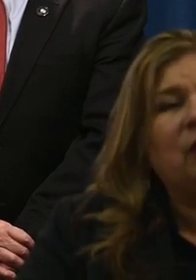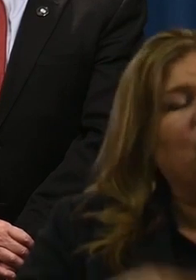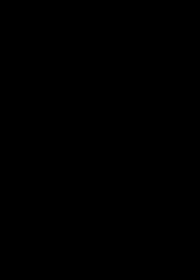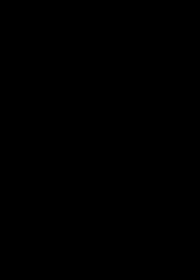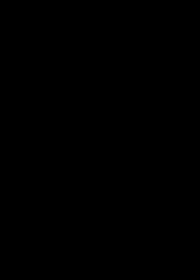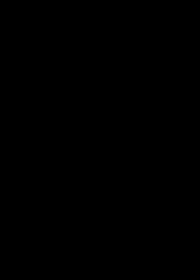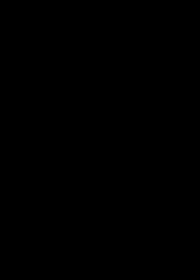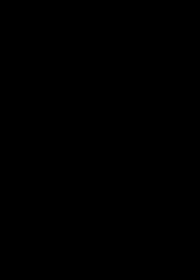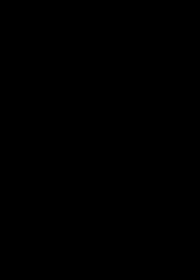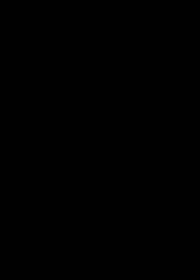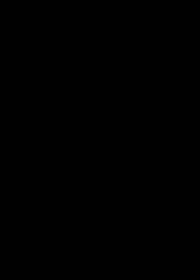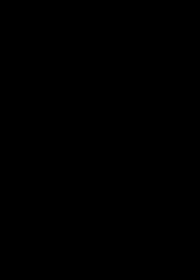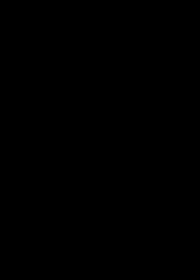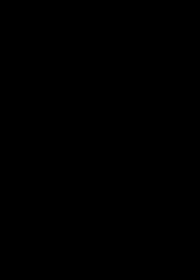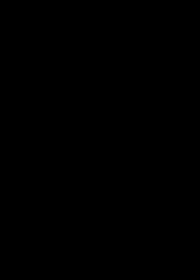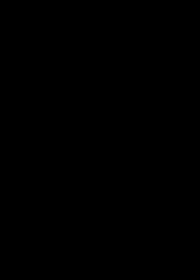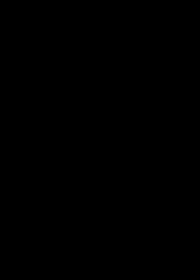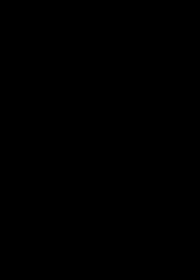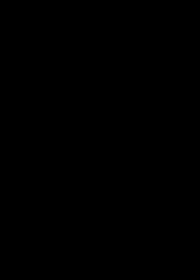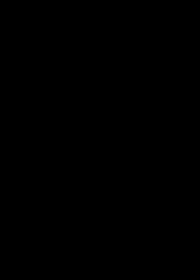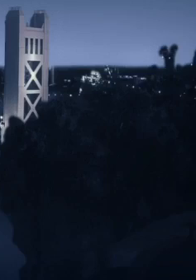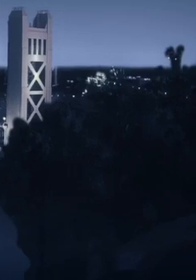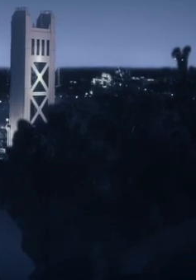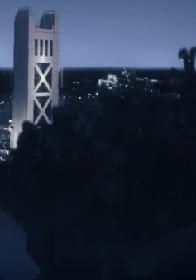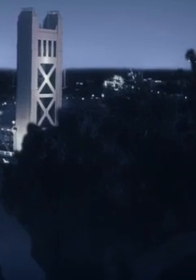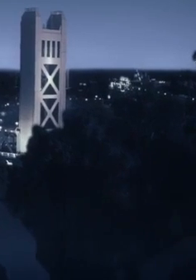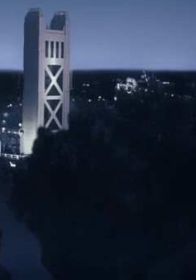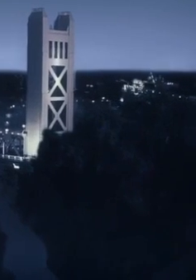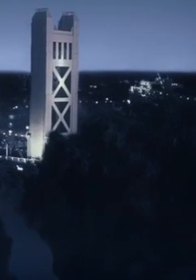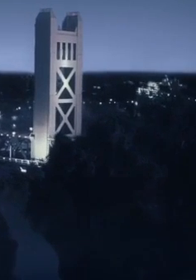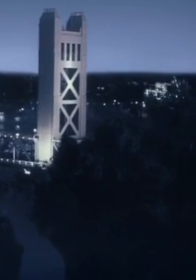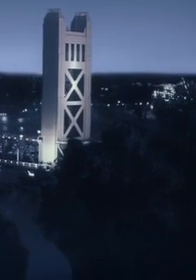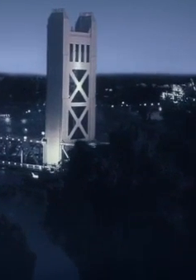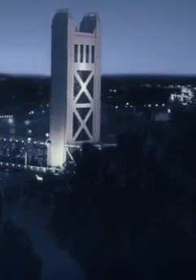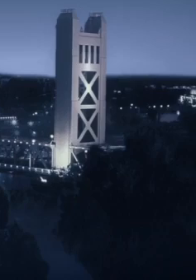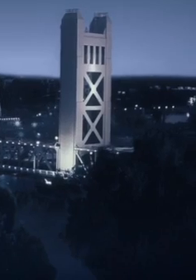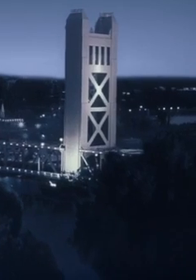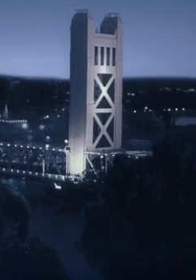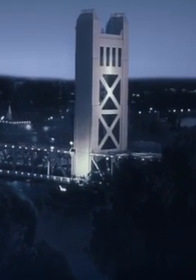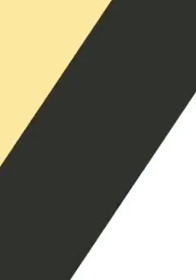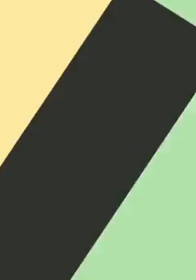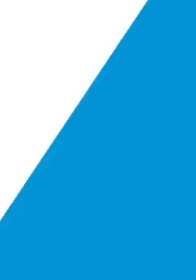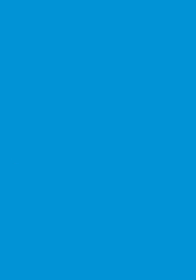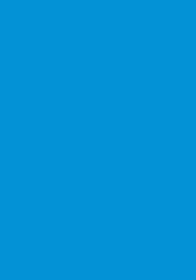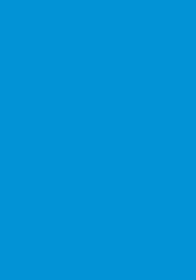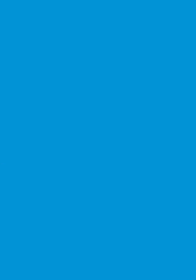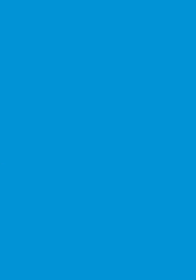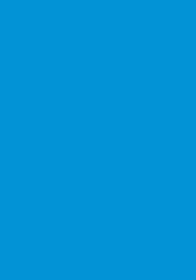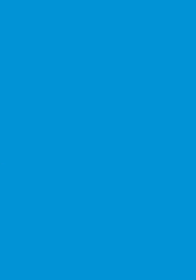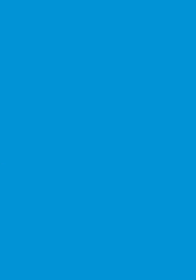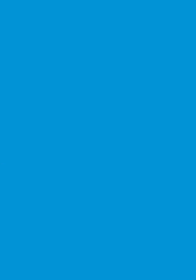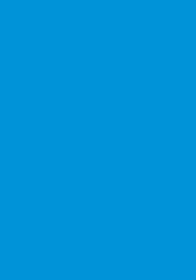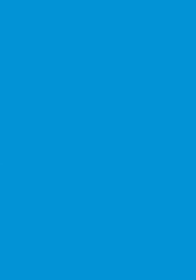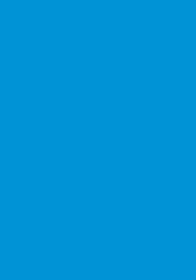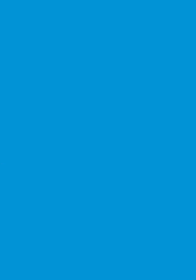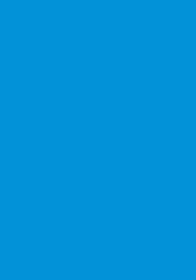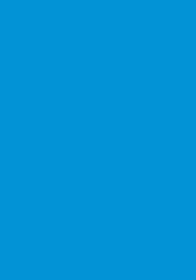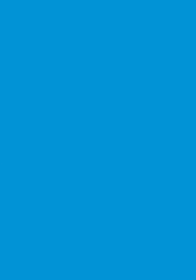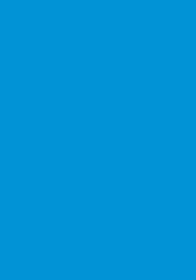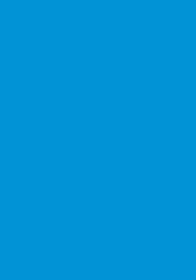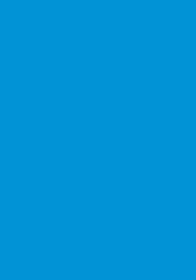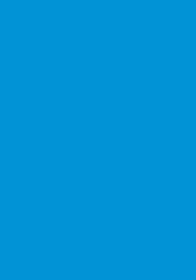[BLANK_AUDIO]